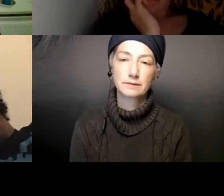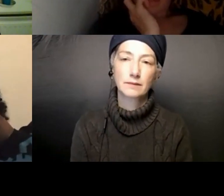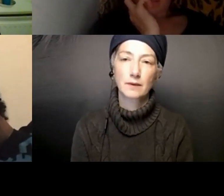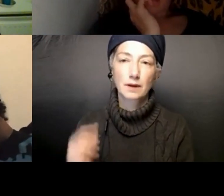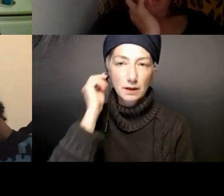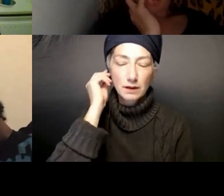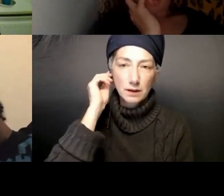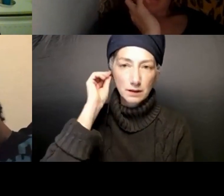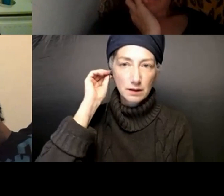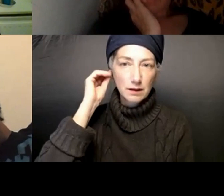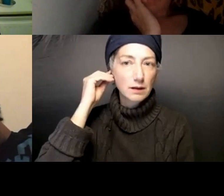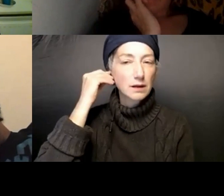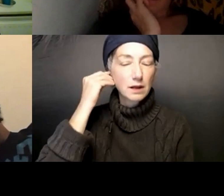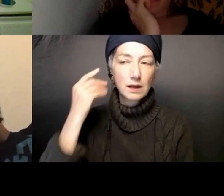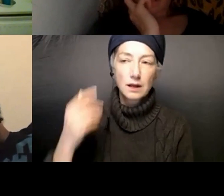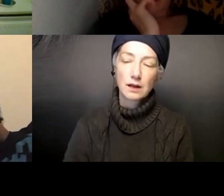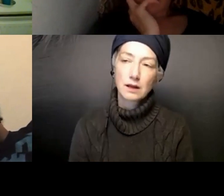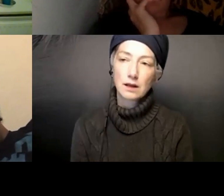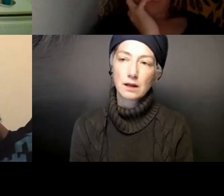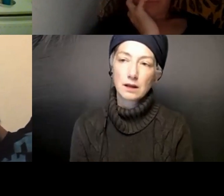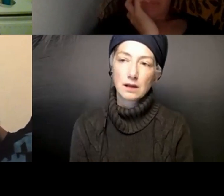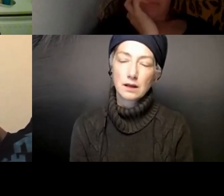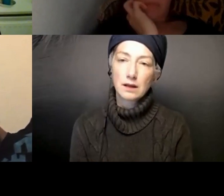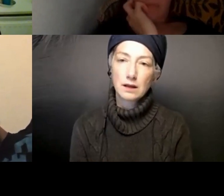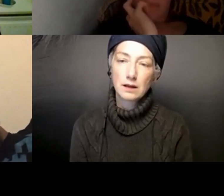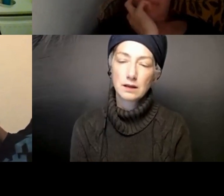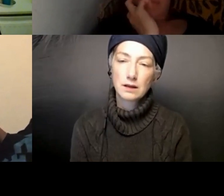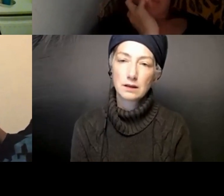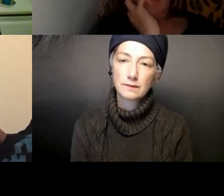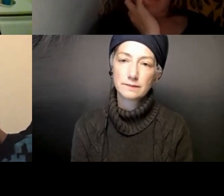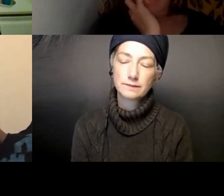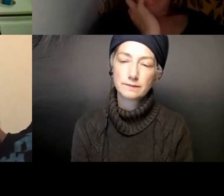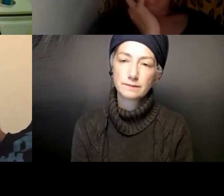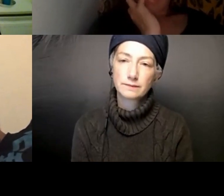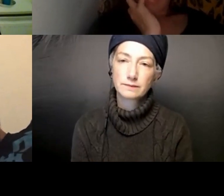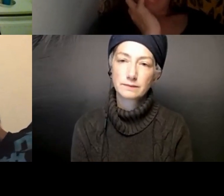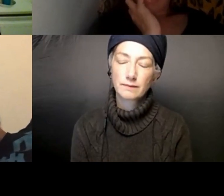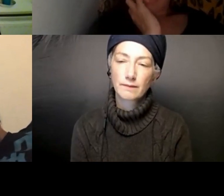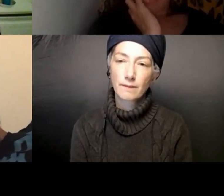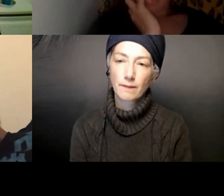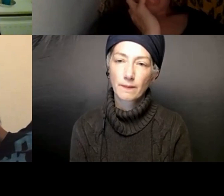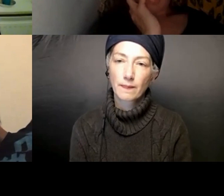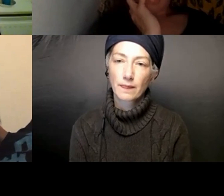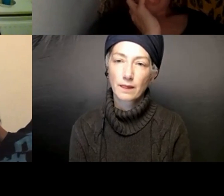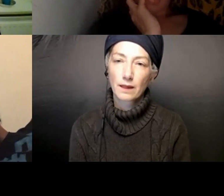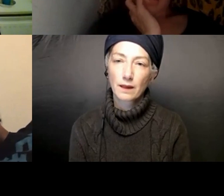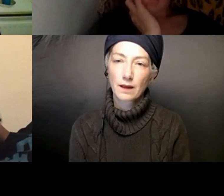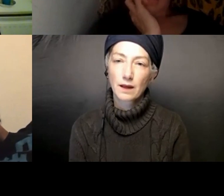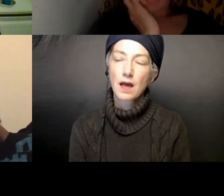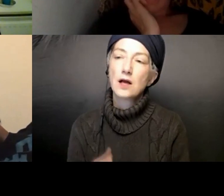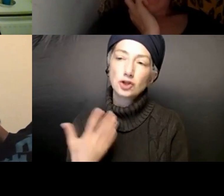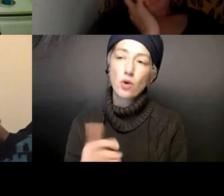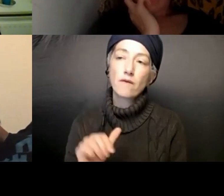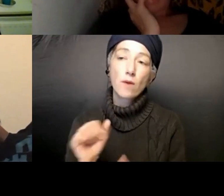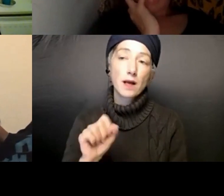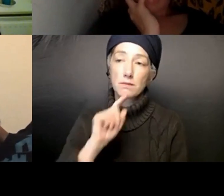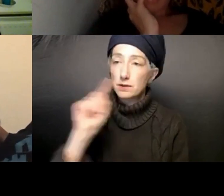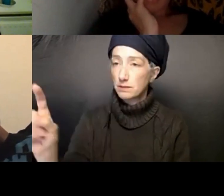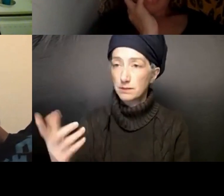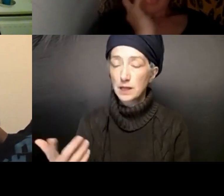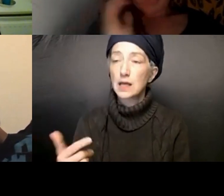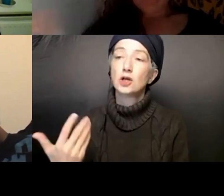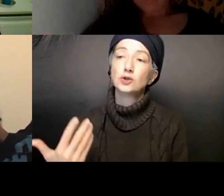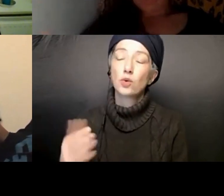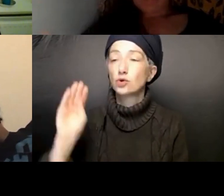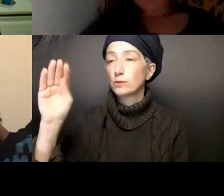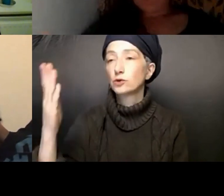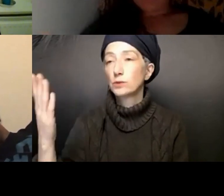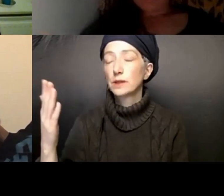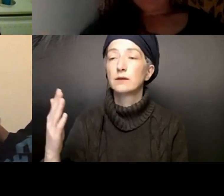in these particular circumstances. Like: "Hey, I might not fit the description 100%, but let's meet each other halfway